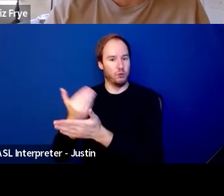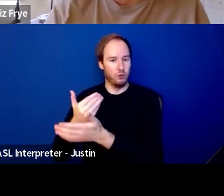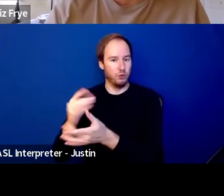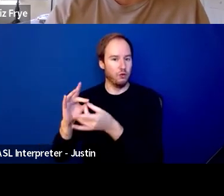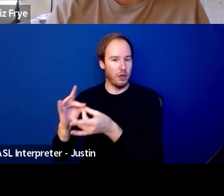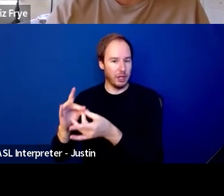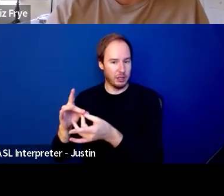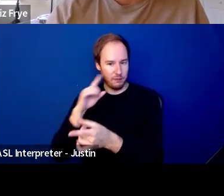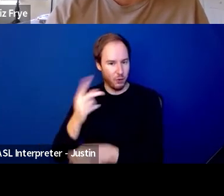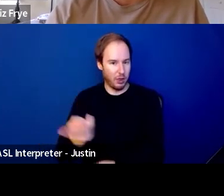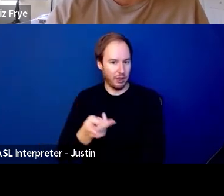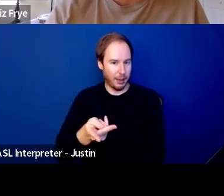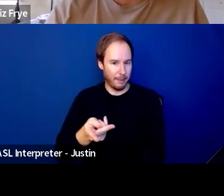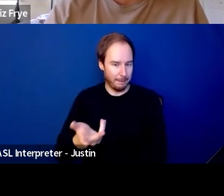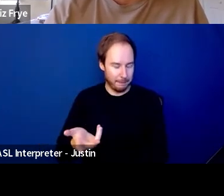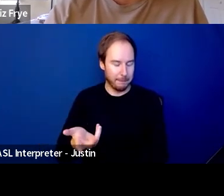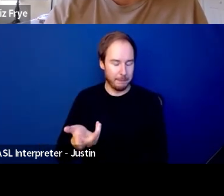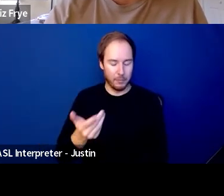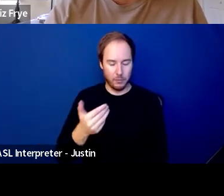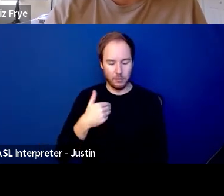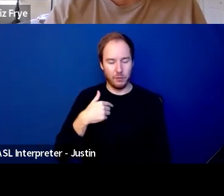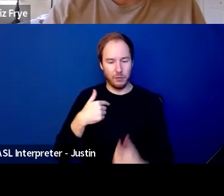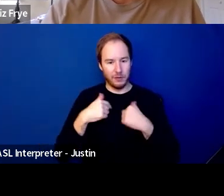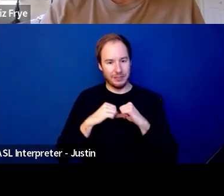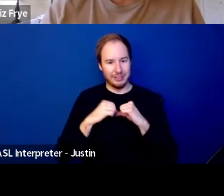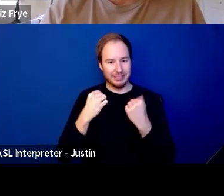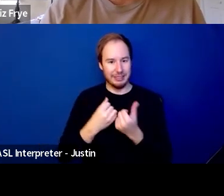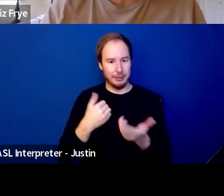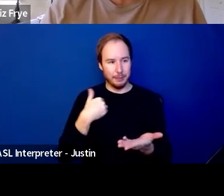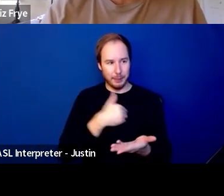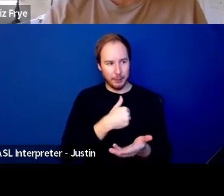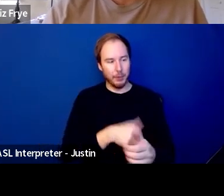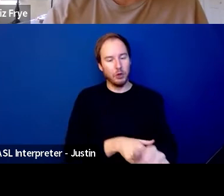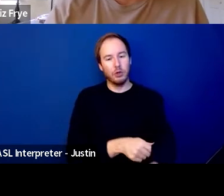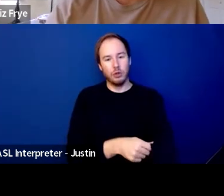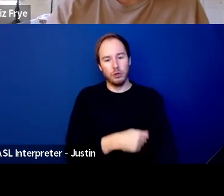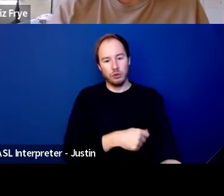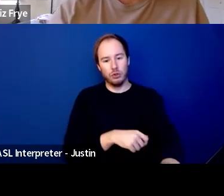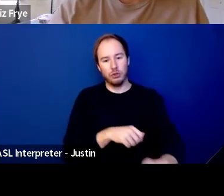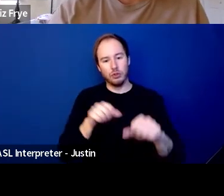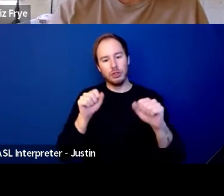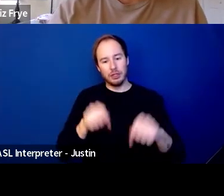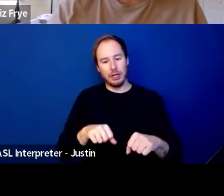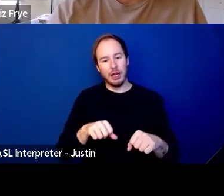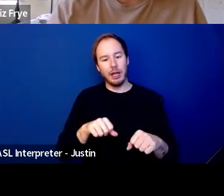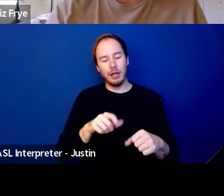And having somebody from the team who can walk the person